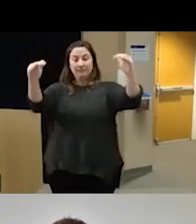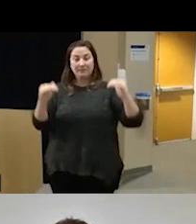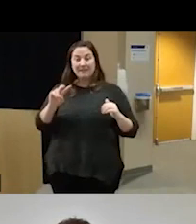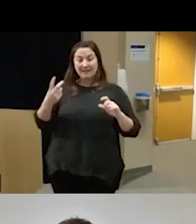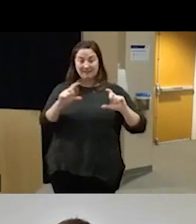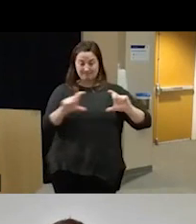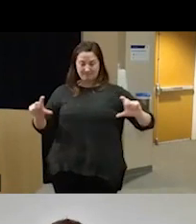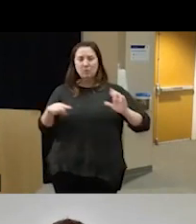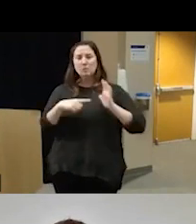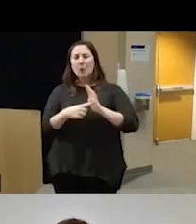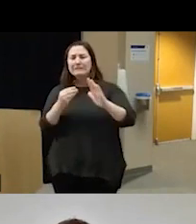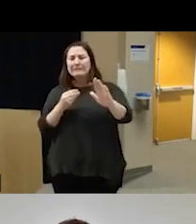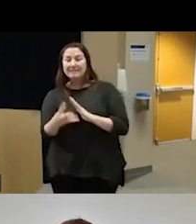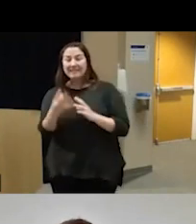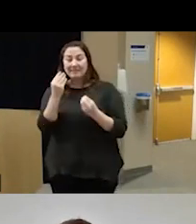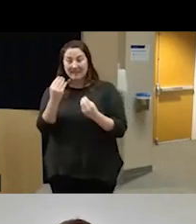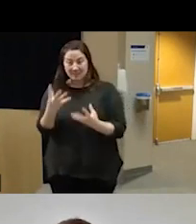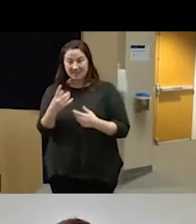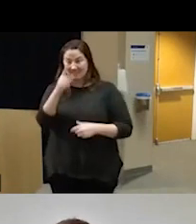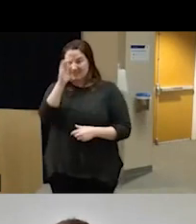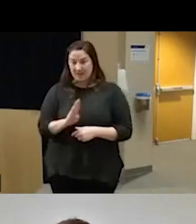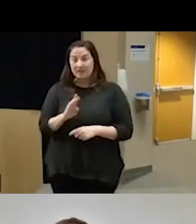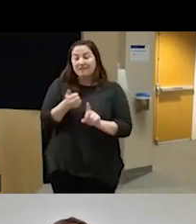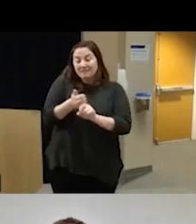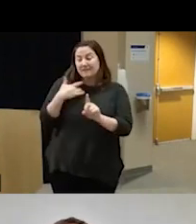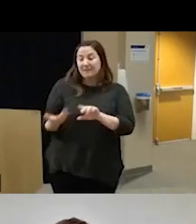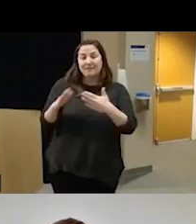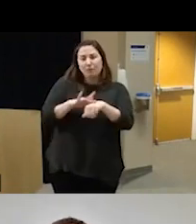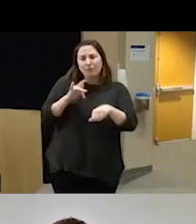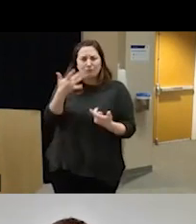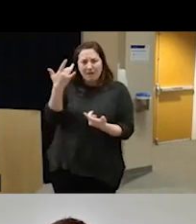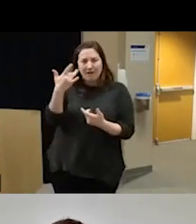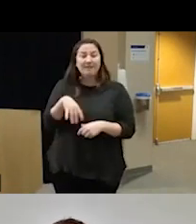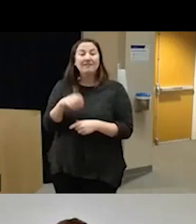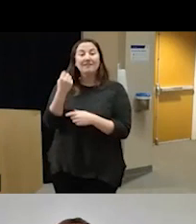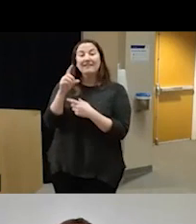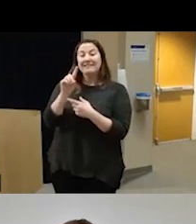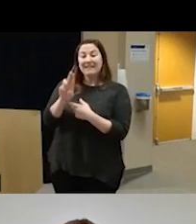why people was schizophrenia die earn. So here Mark to hurt and his team compared the